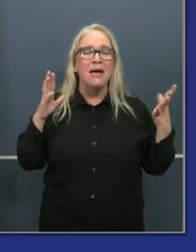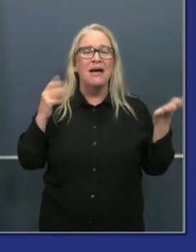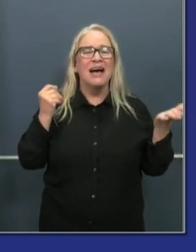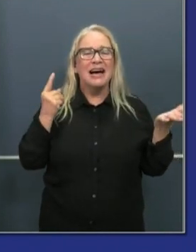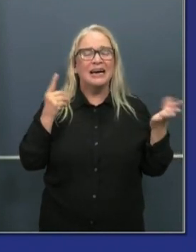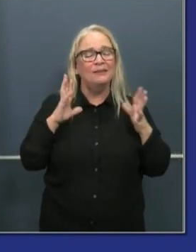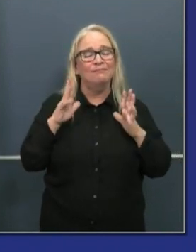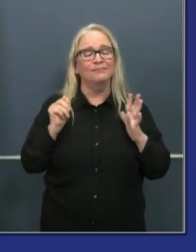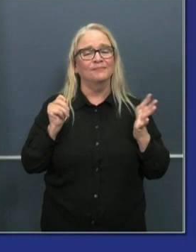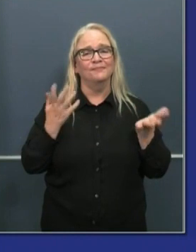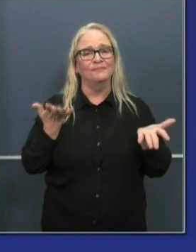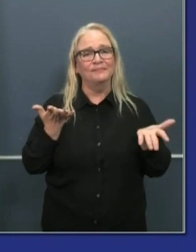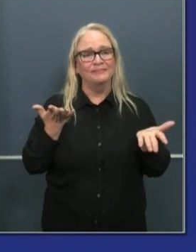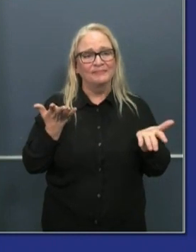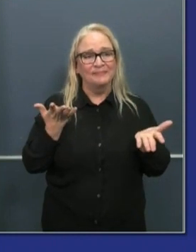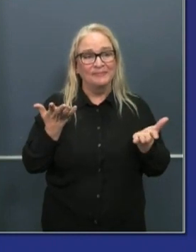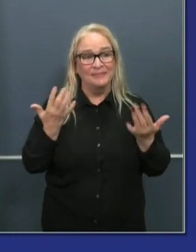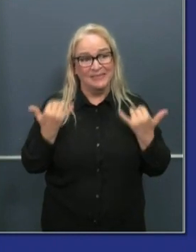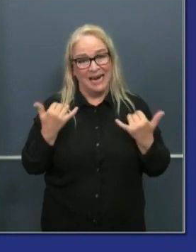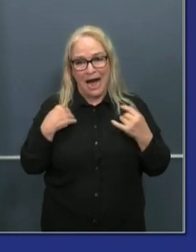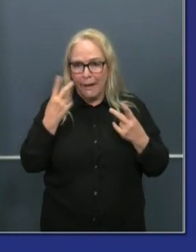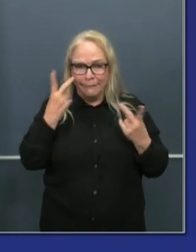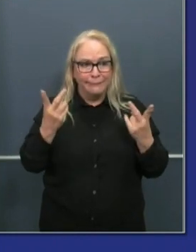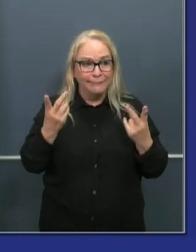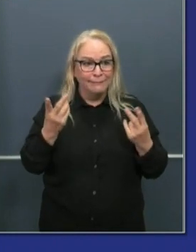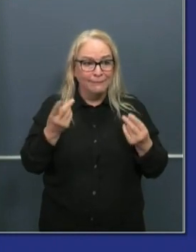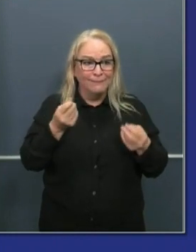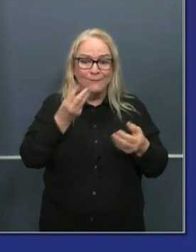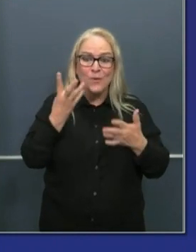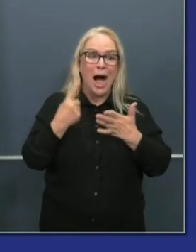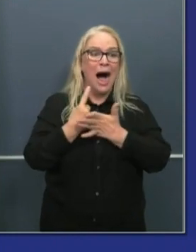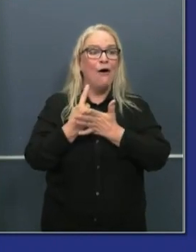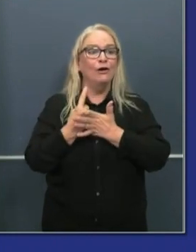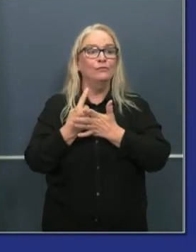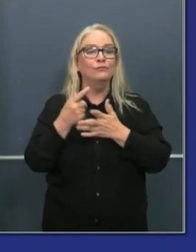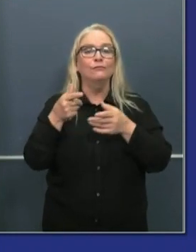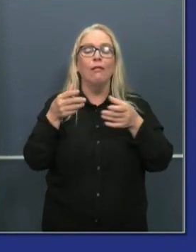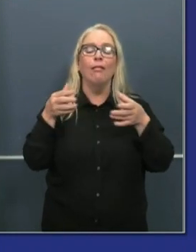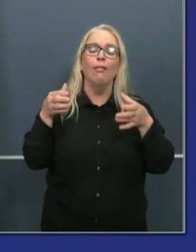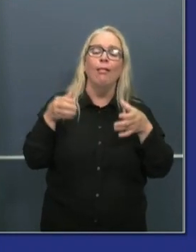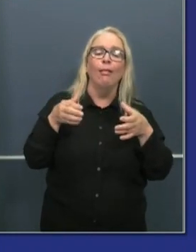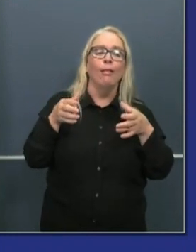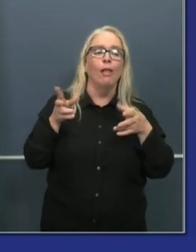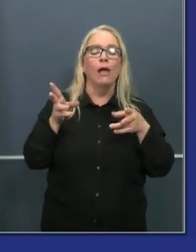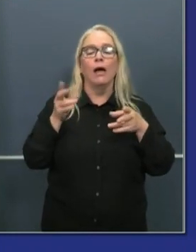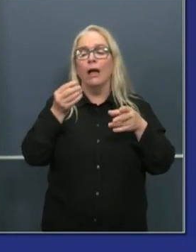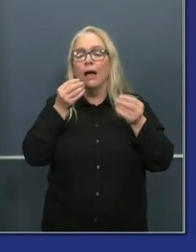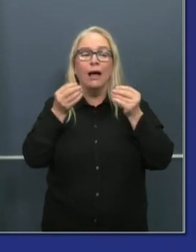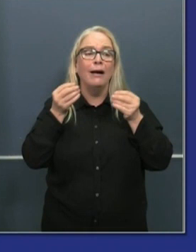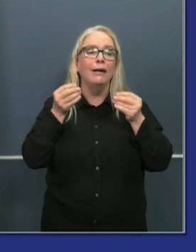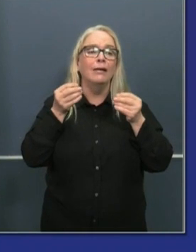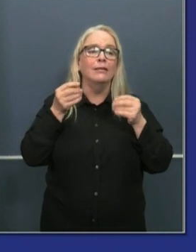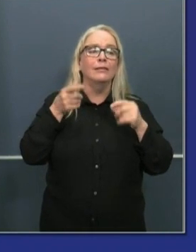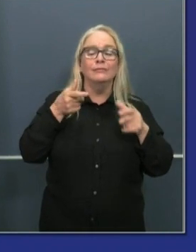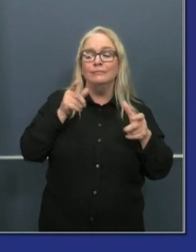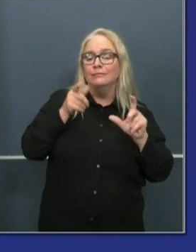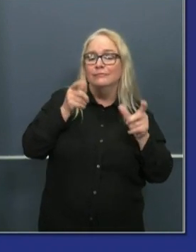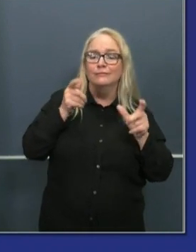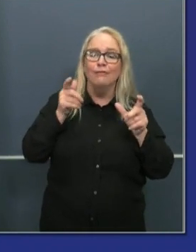DIFFERENT OCCASIONS, THAT WE COME WITH GOOD INTENTIONS AND WE COME WITH MASKS AND MAYBE WEARING THOSE MASKS AT THE BEGINNING OF THAT TIME